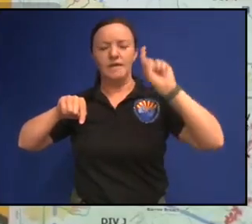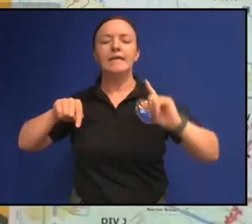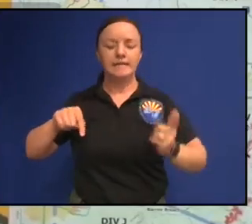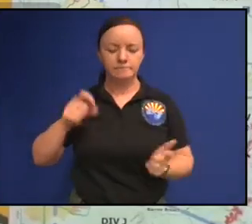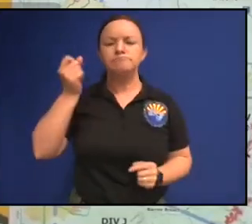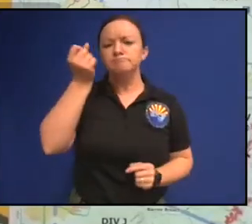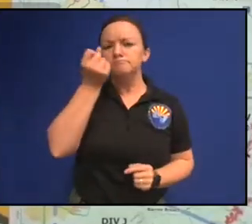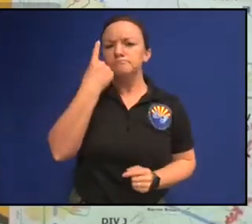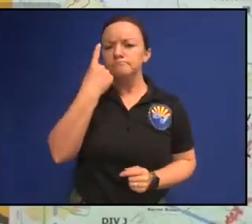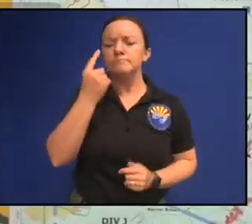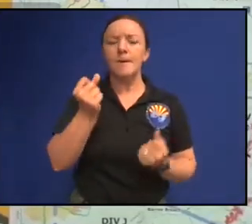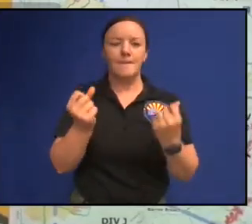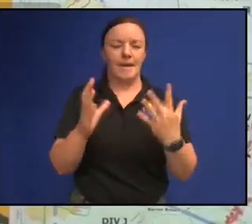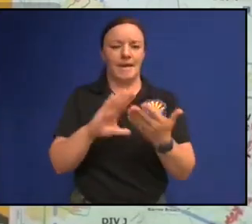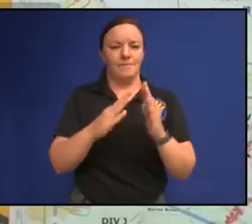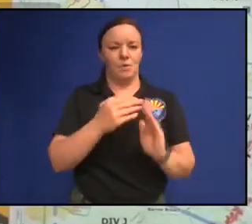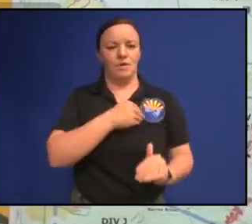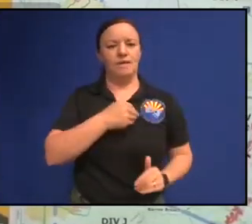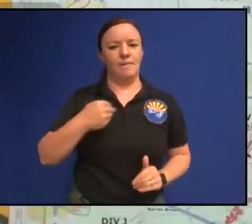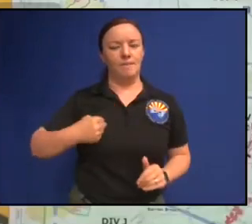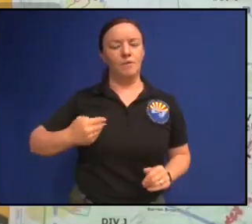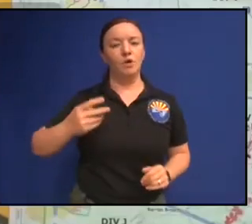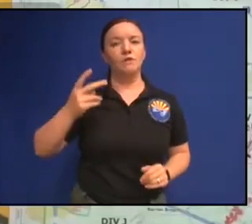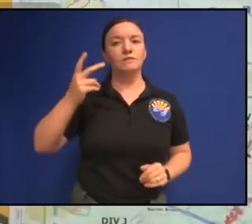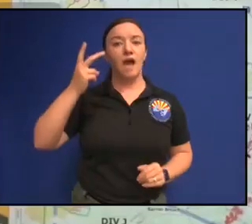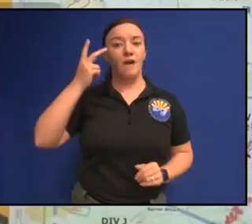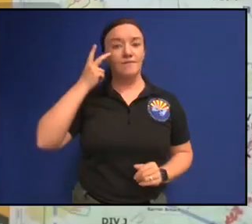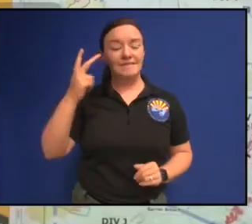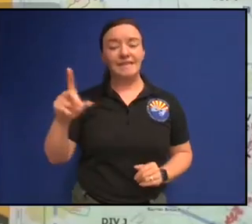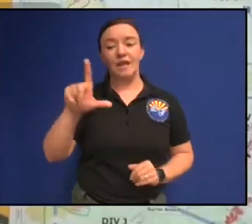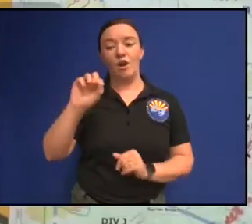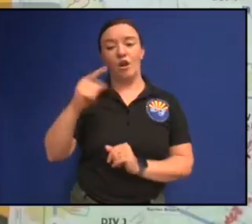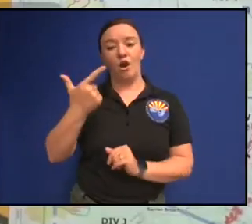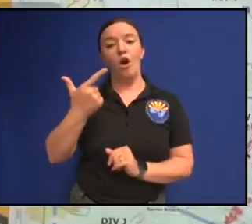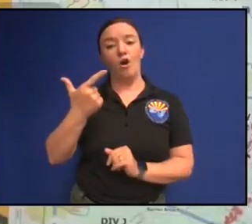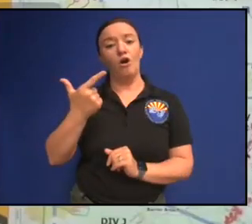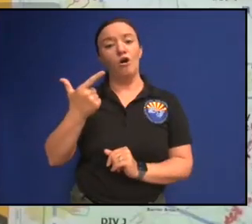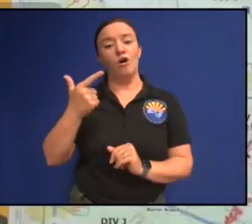I KNOW MANY MEMBERS OF THE COMMUNITY HAVE SEEN LOG TRUCKS HAULING LOGS OUT OF HERE.